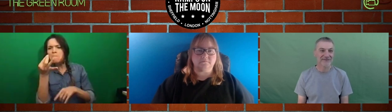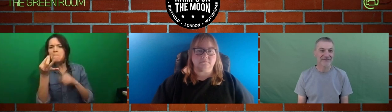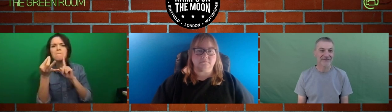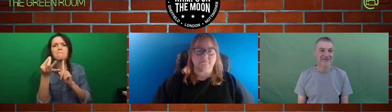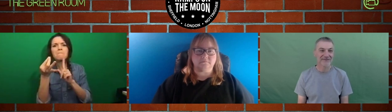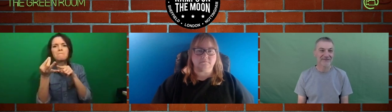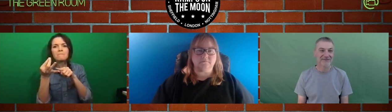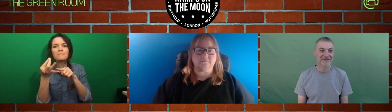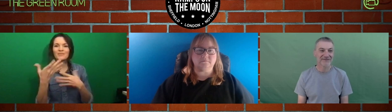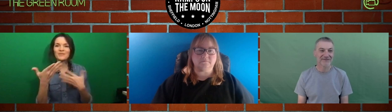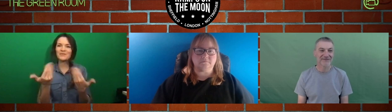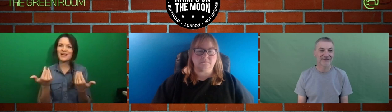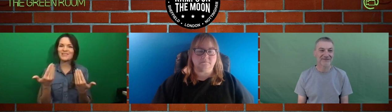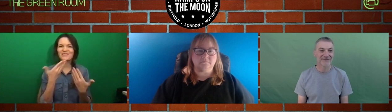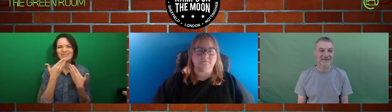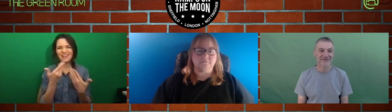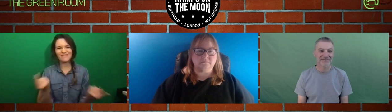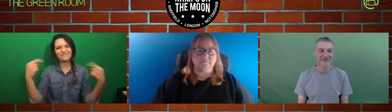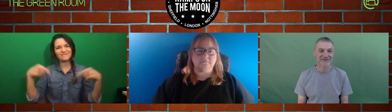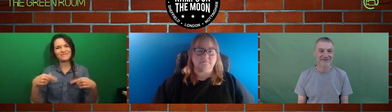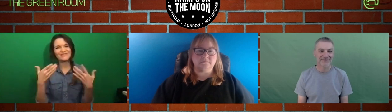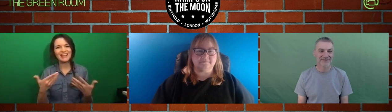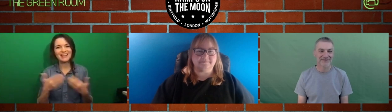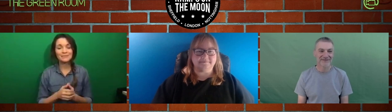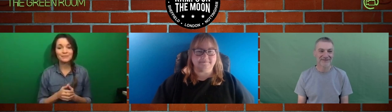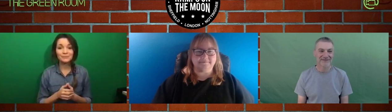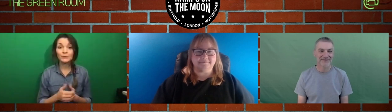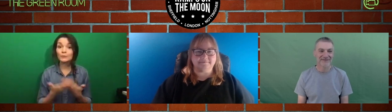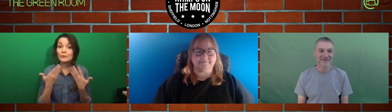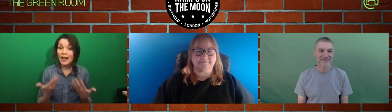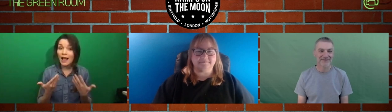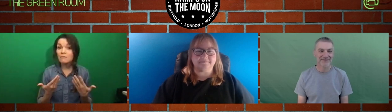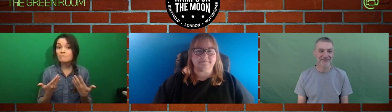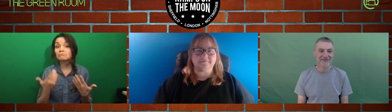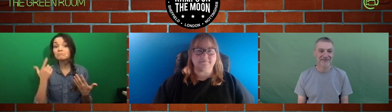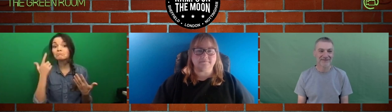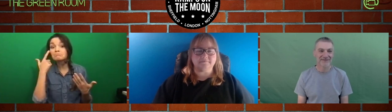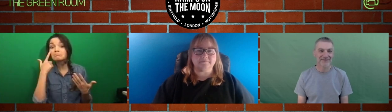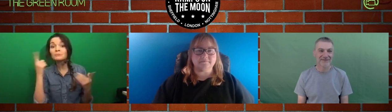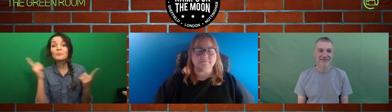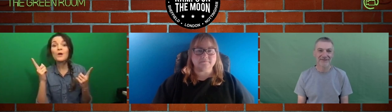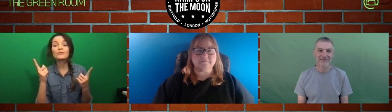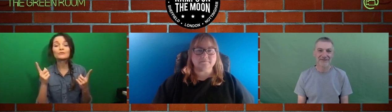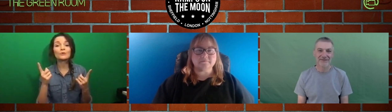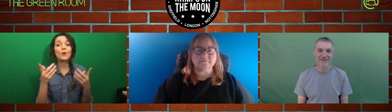today. Today we are looking at working with learning disabled actors